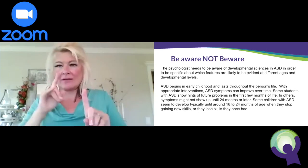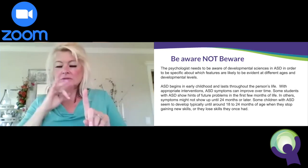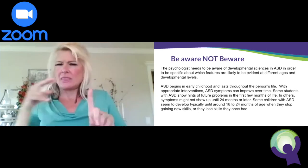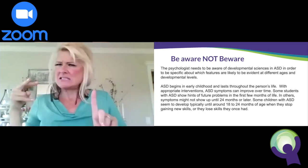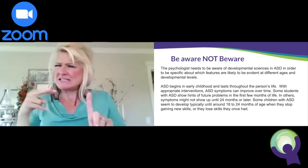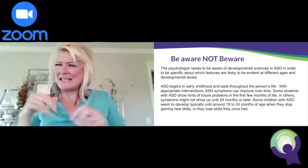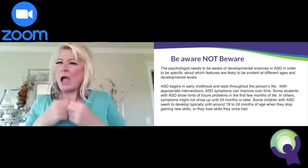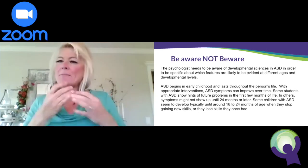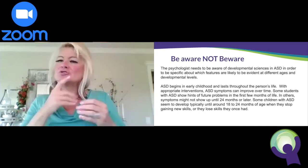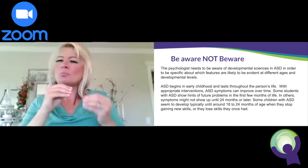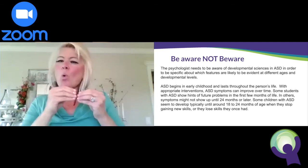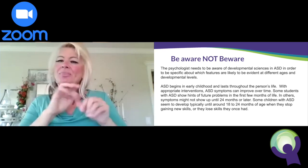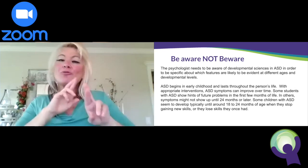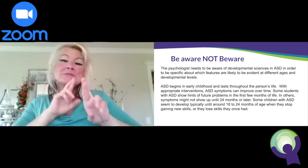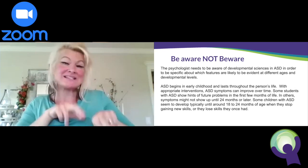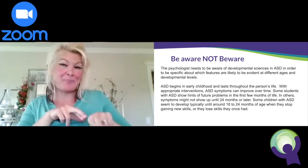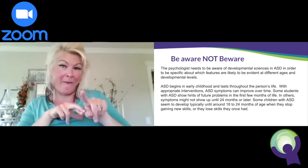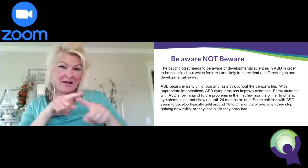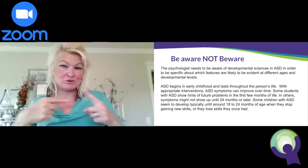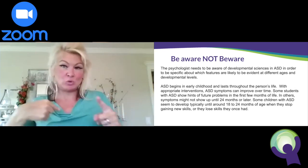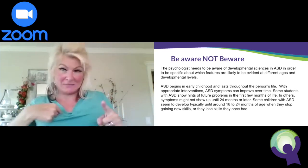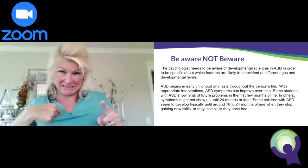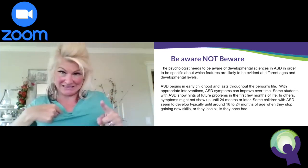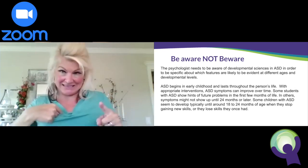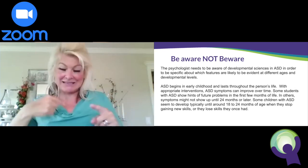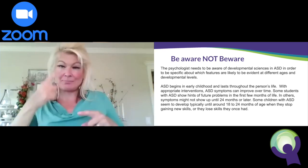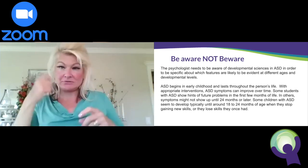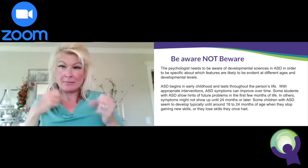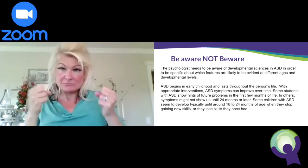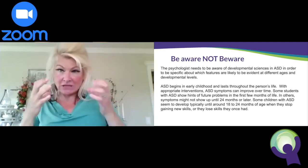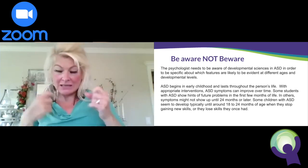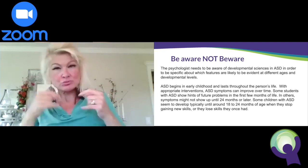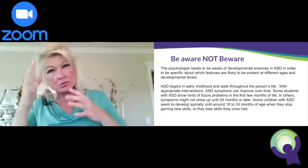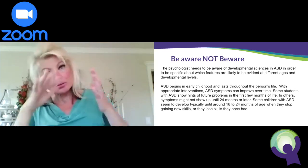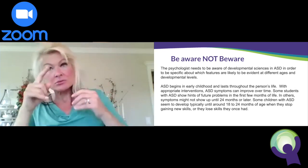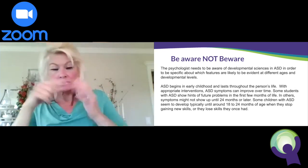so that can be something that needs to be taken into